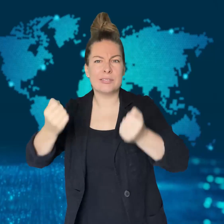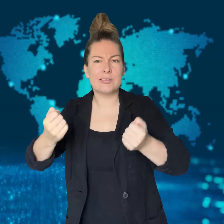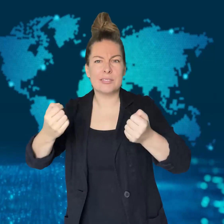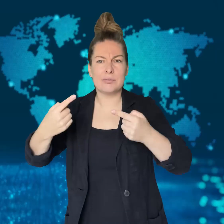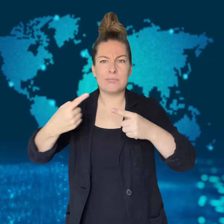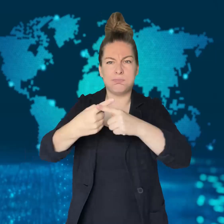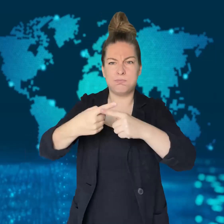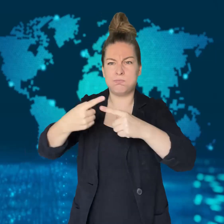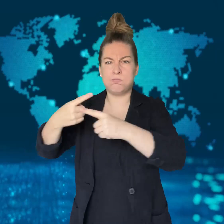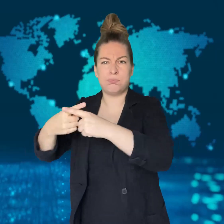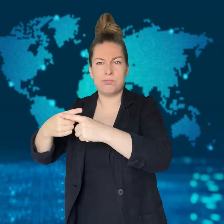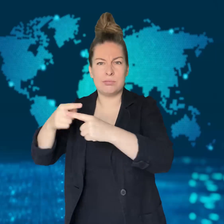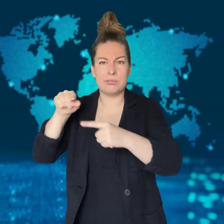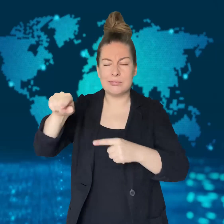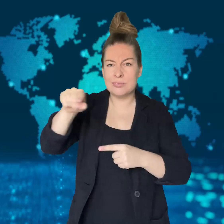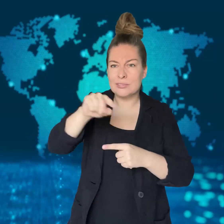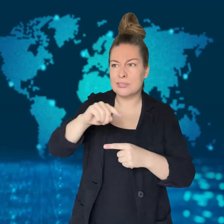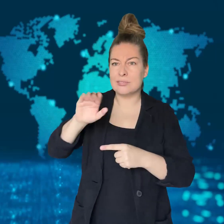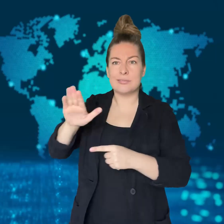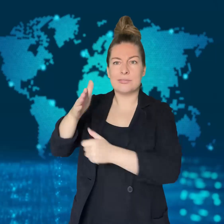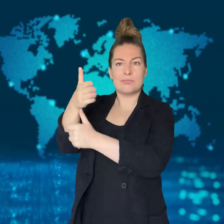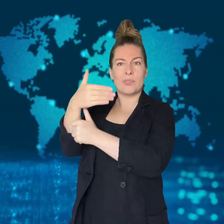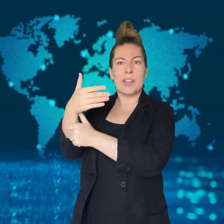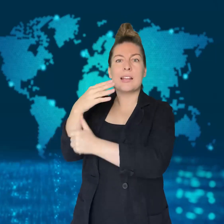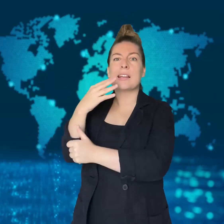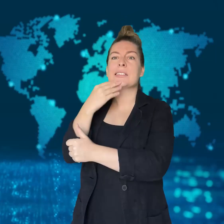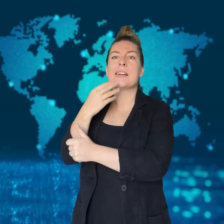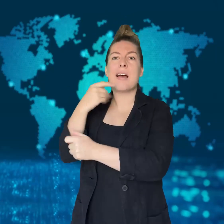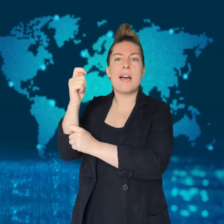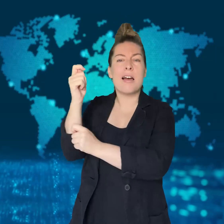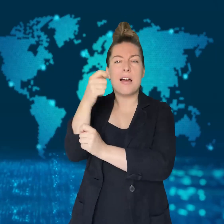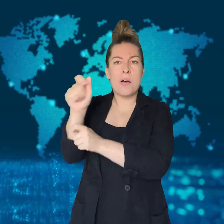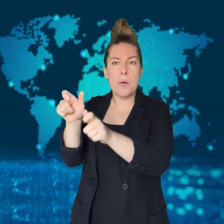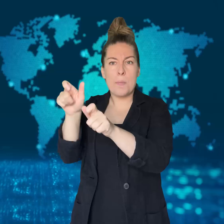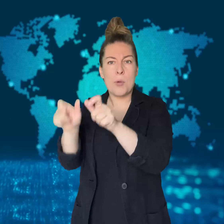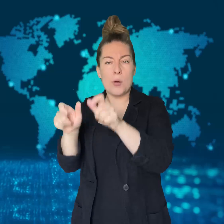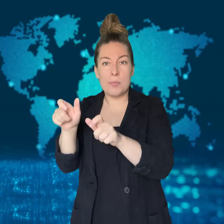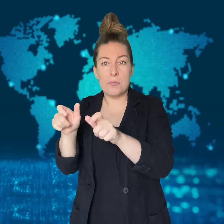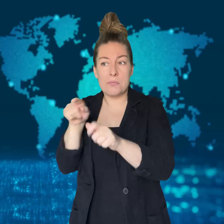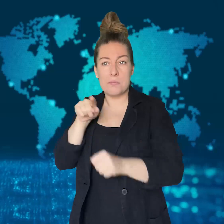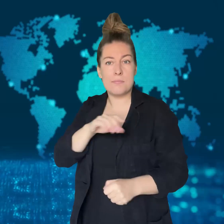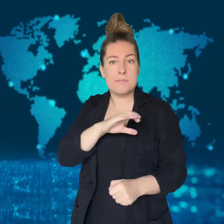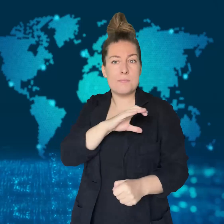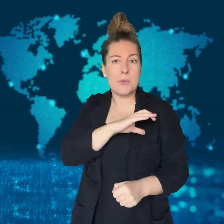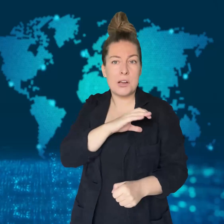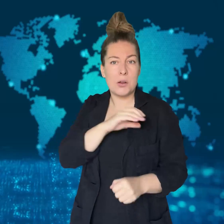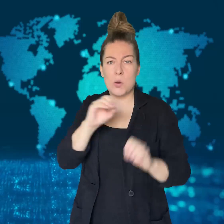Police did not report which group was represented by those that had to